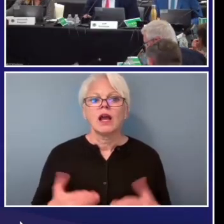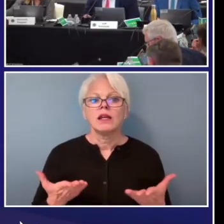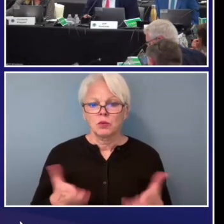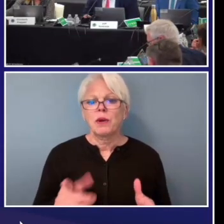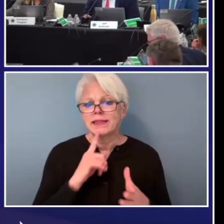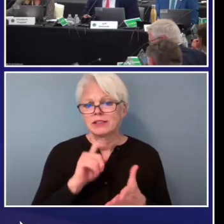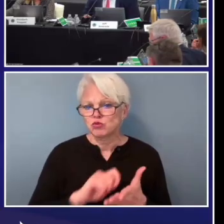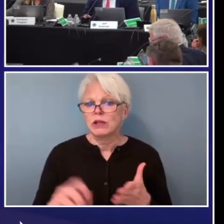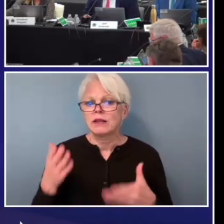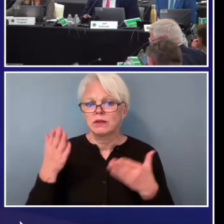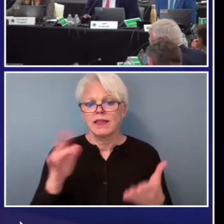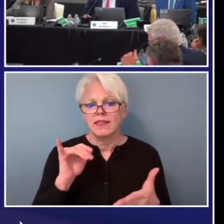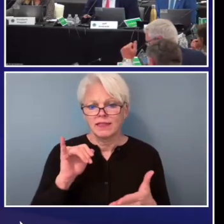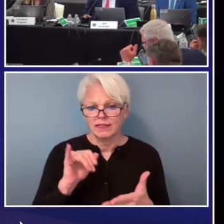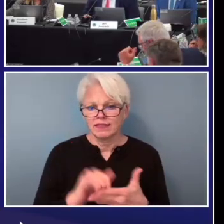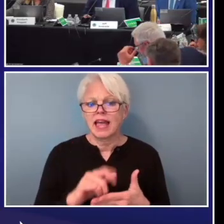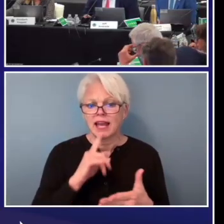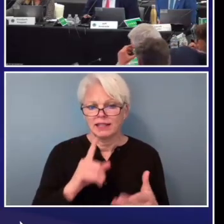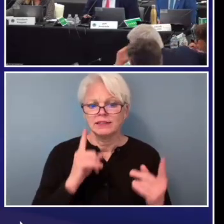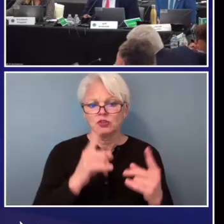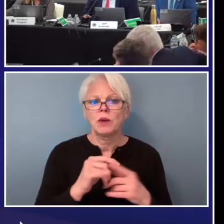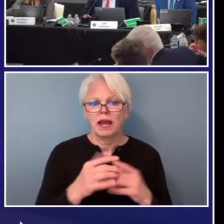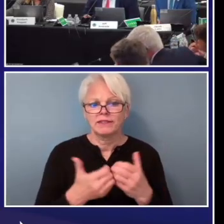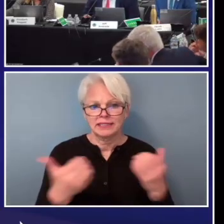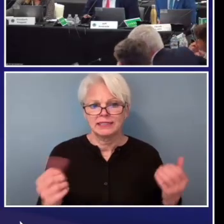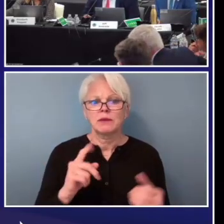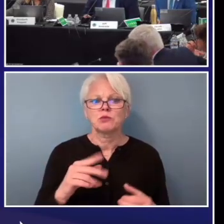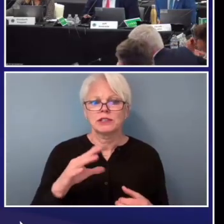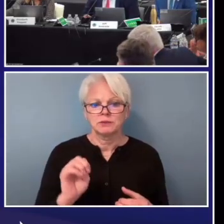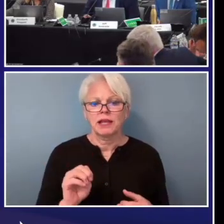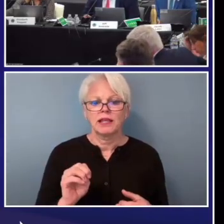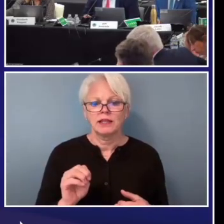actually the intent, is to have separate space from a related organization.